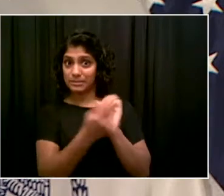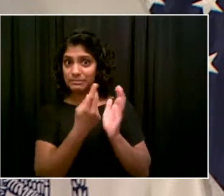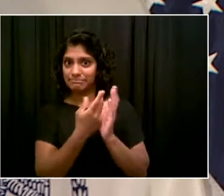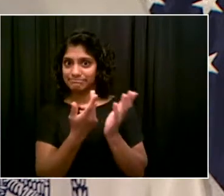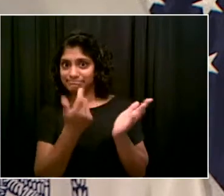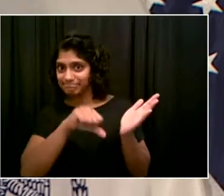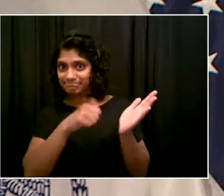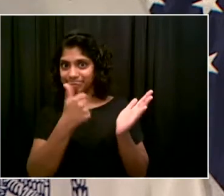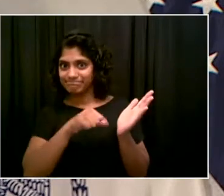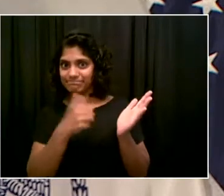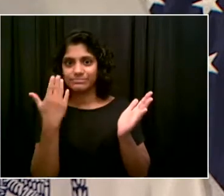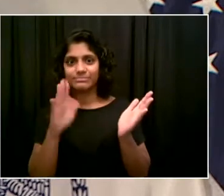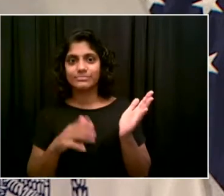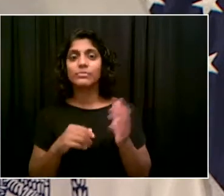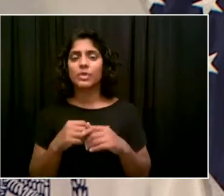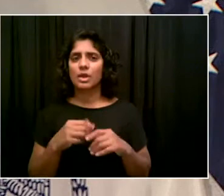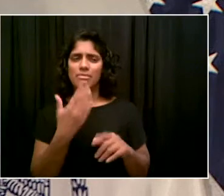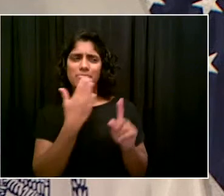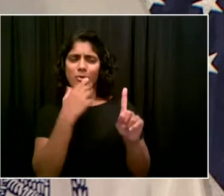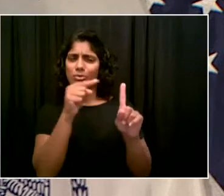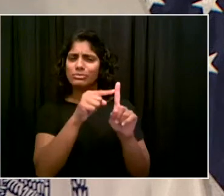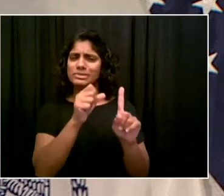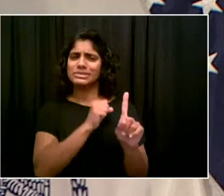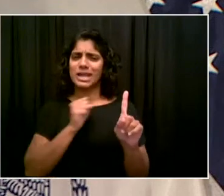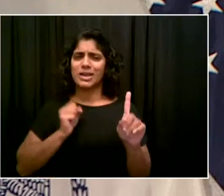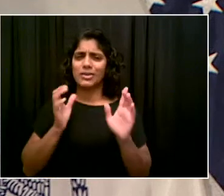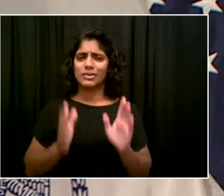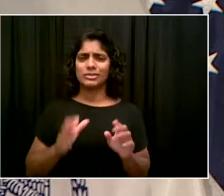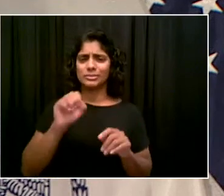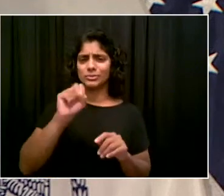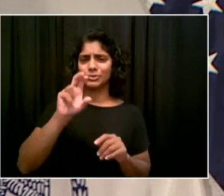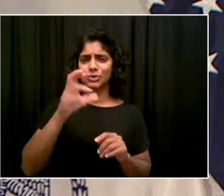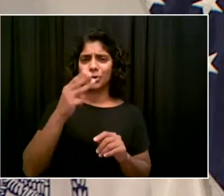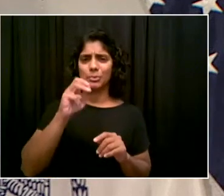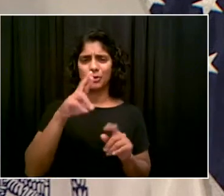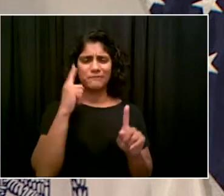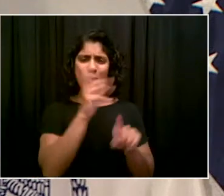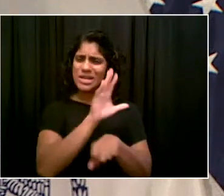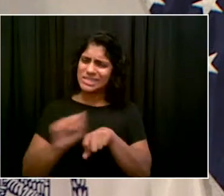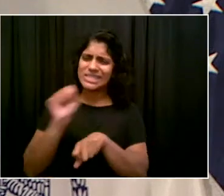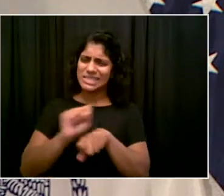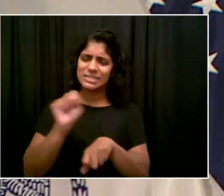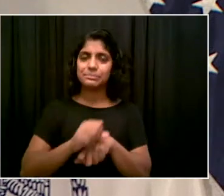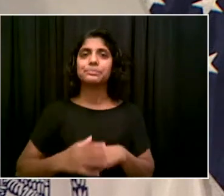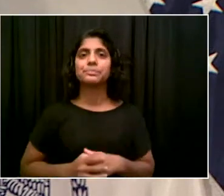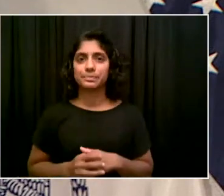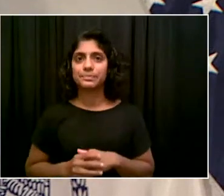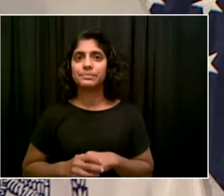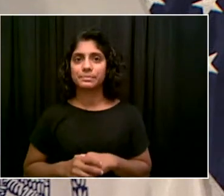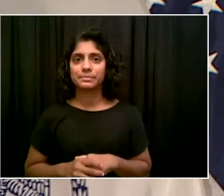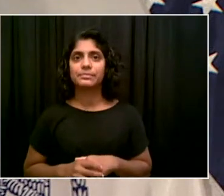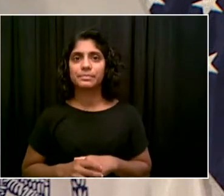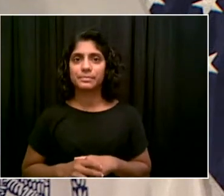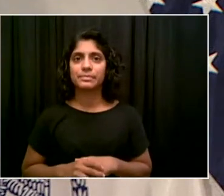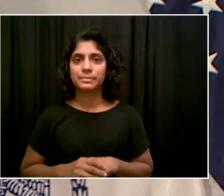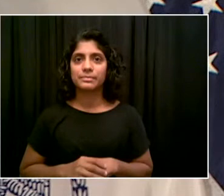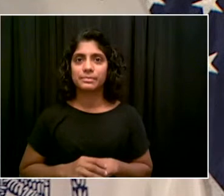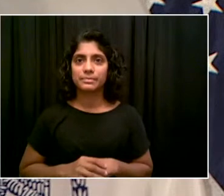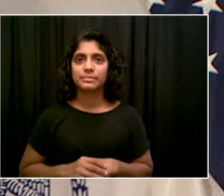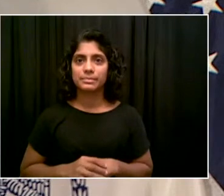OPERATING AND TO FIX THEIR PROLEBMS, CONGESTION PRICING IS CRUCIAL, WEN EED TO MOVE ON THAT. ALL OF THESE